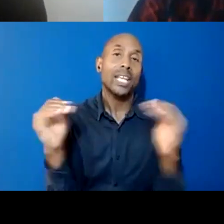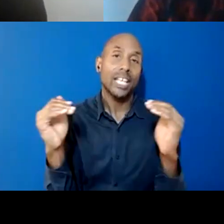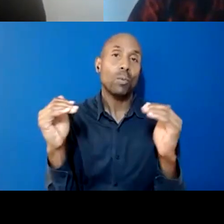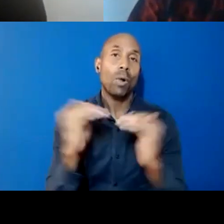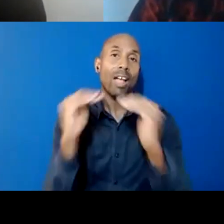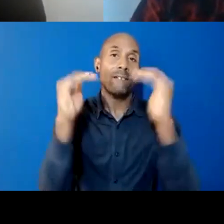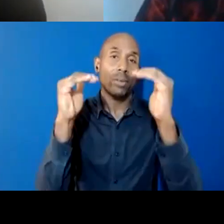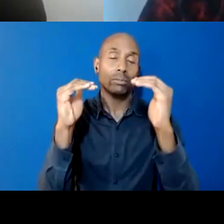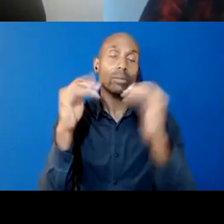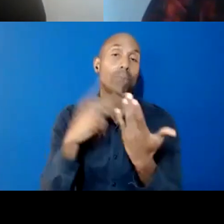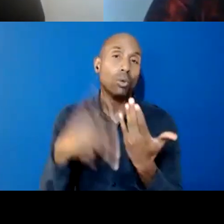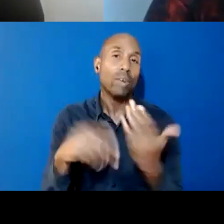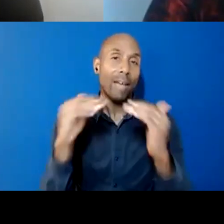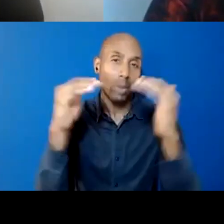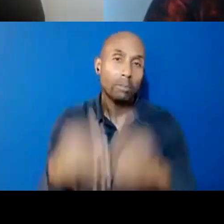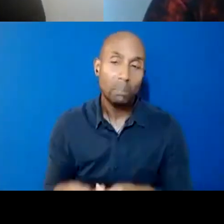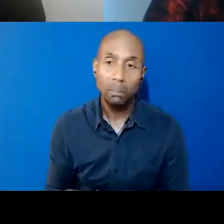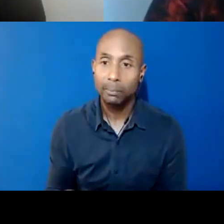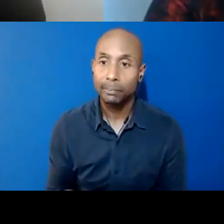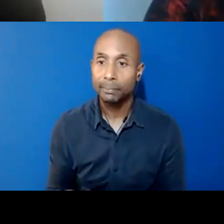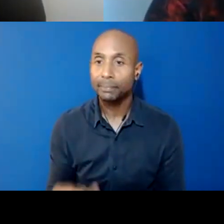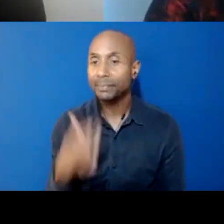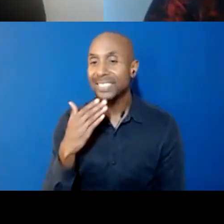Thank you, Erika.